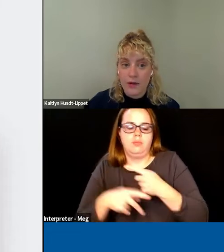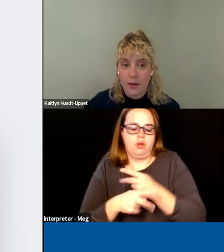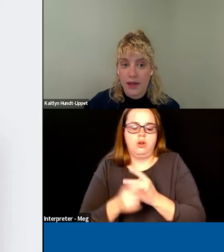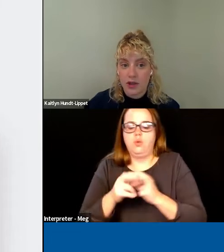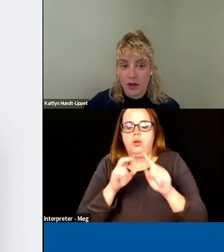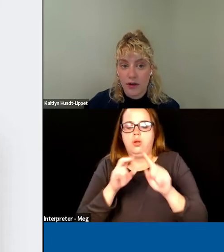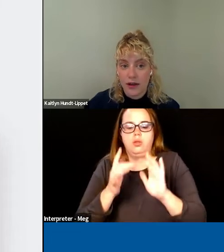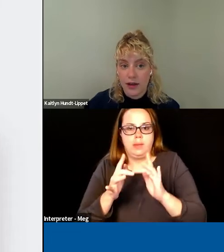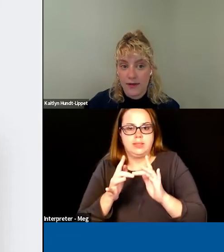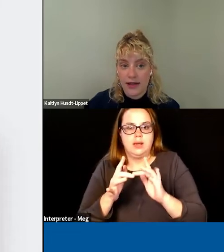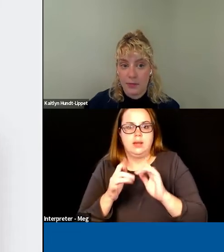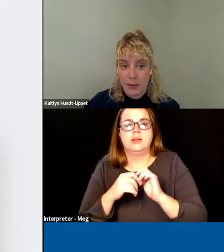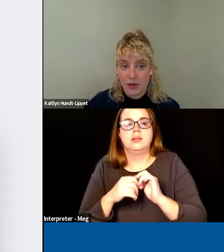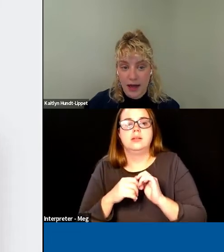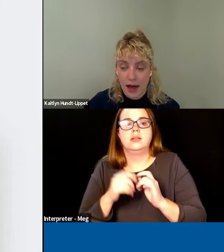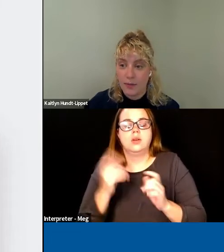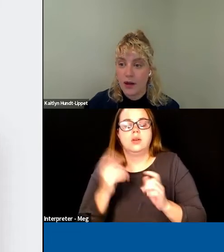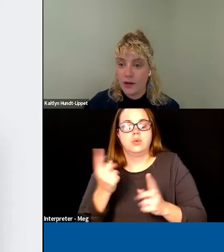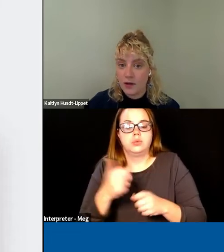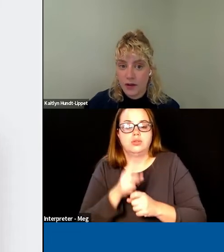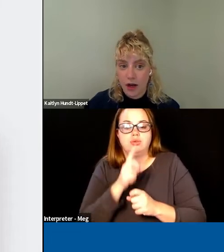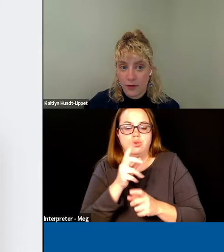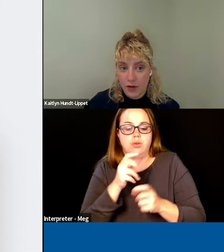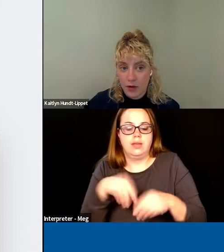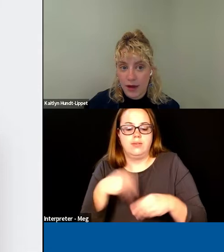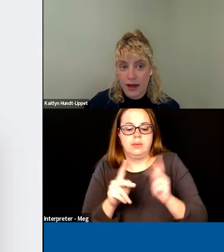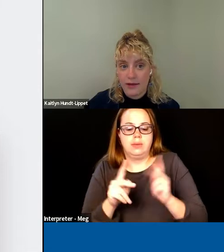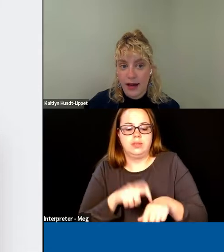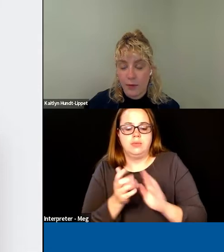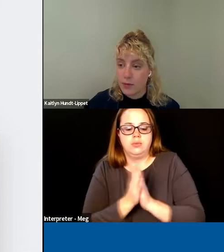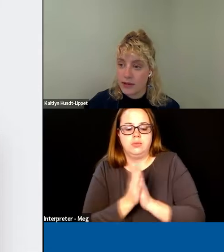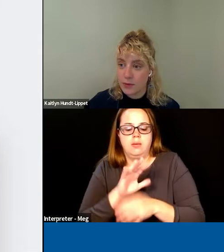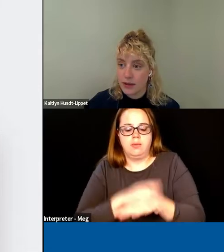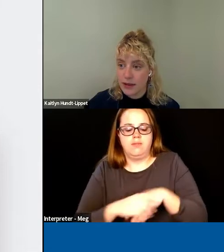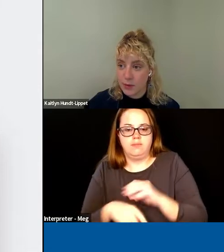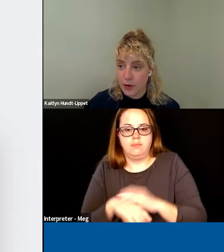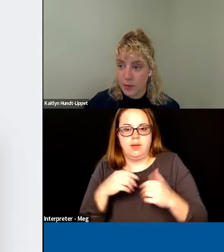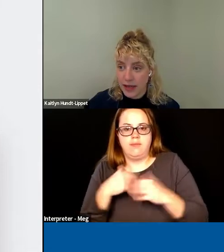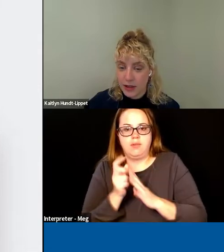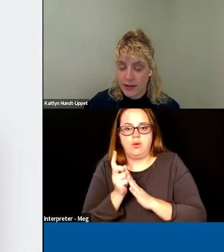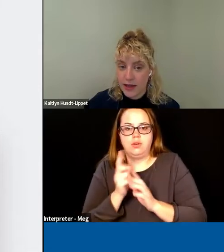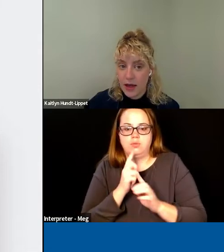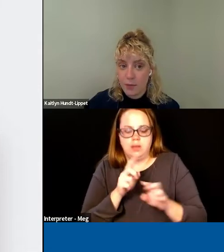You always wanna make sure that you're giving people time to feel comfortable and to have a moment to really explore the pages